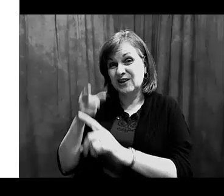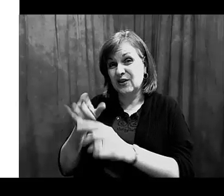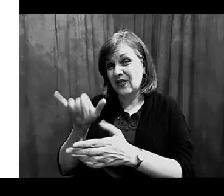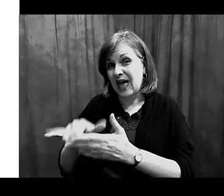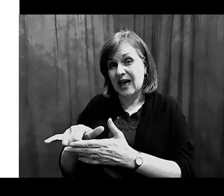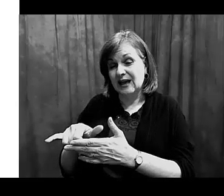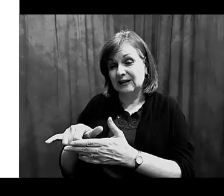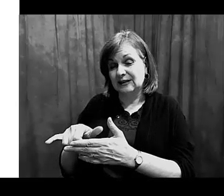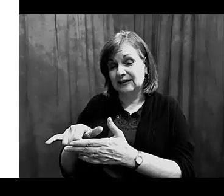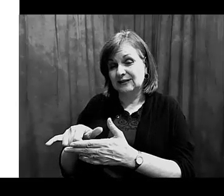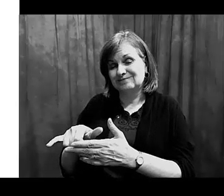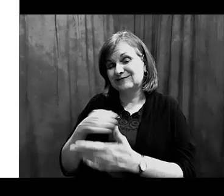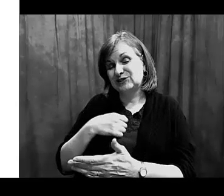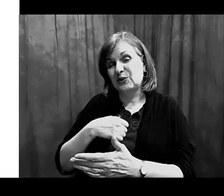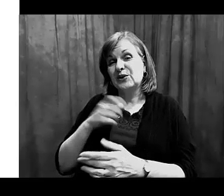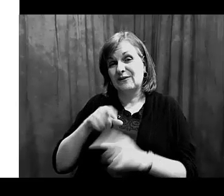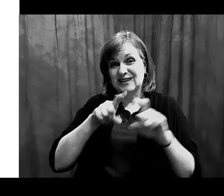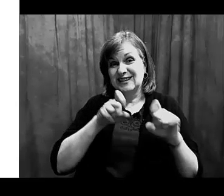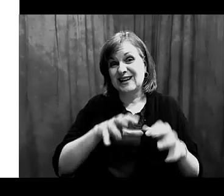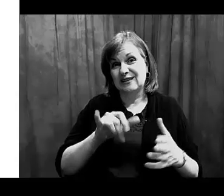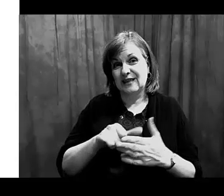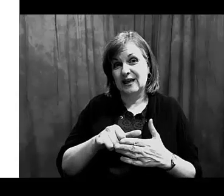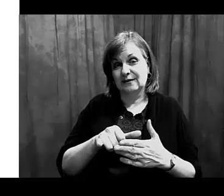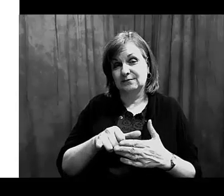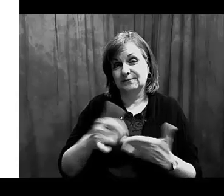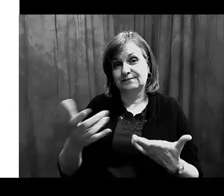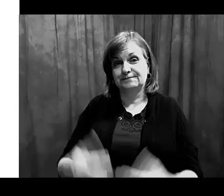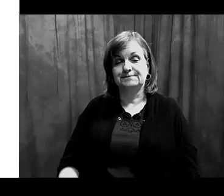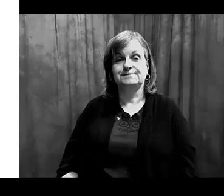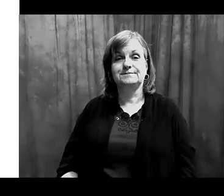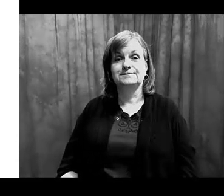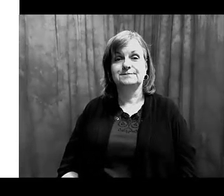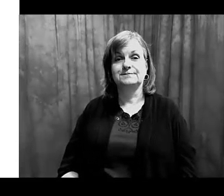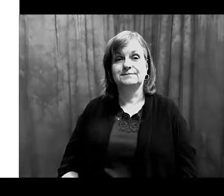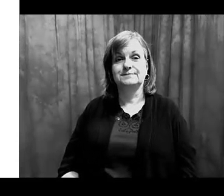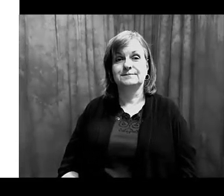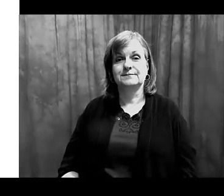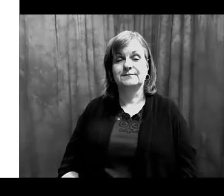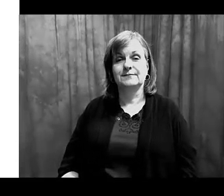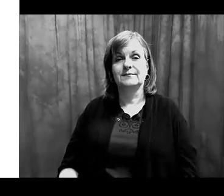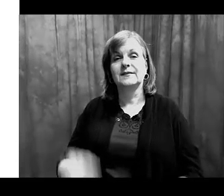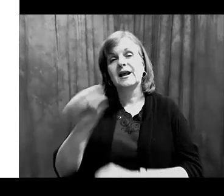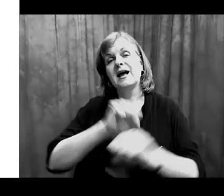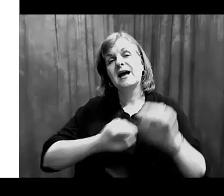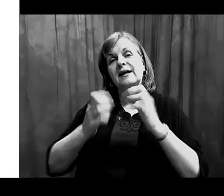but until then - sorry folks! you're going to have to test that!